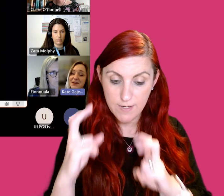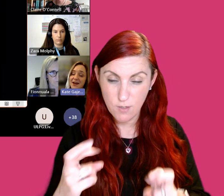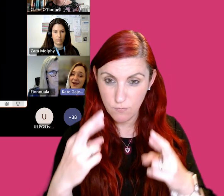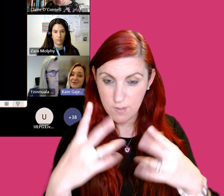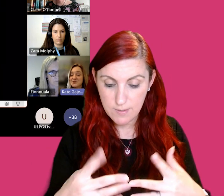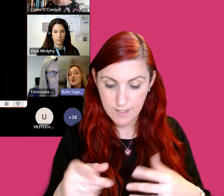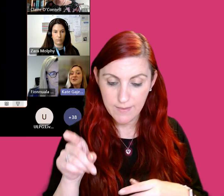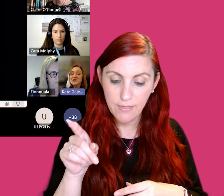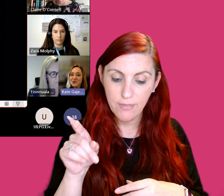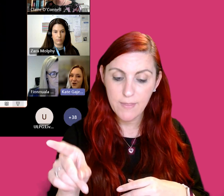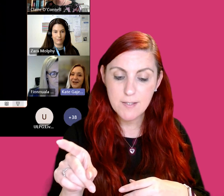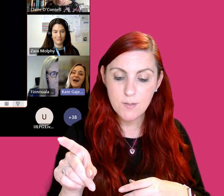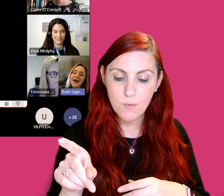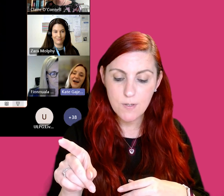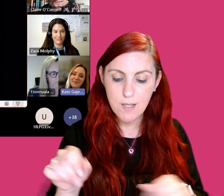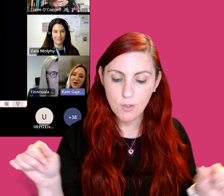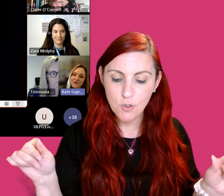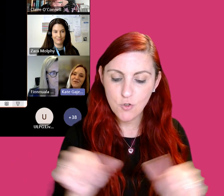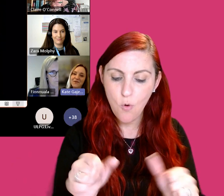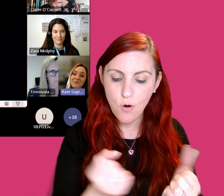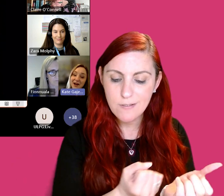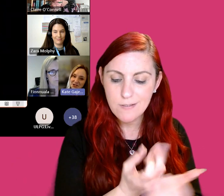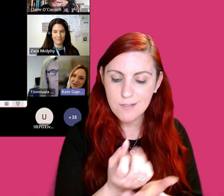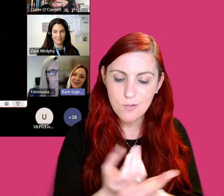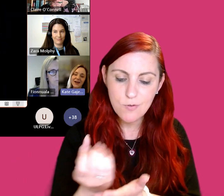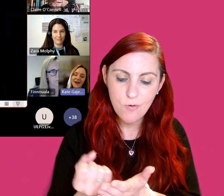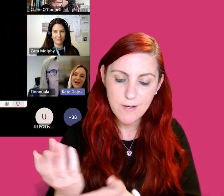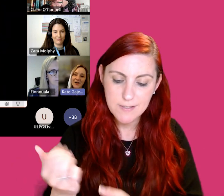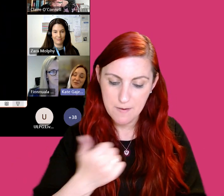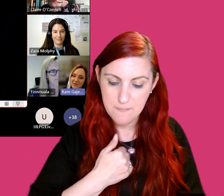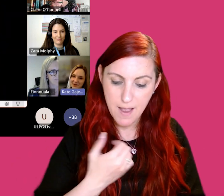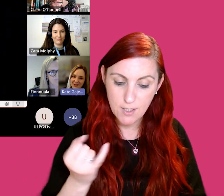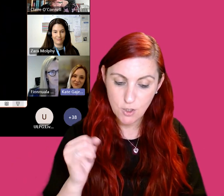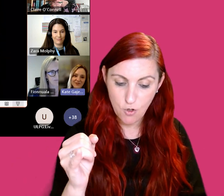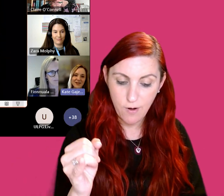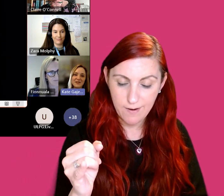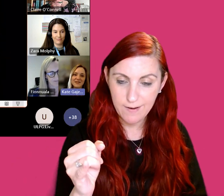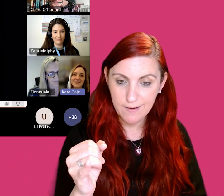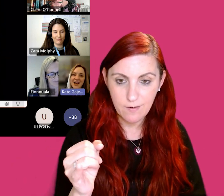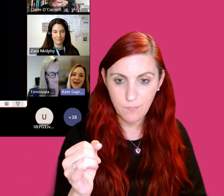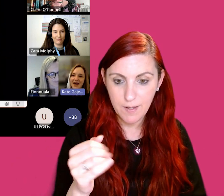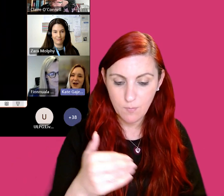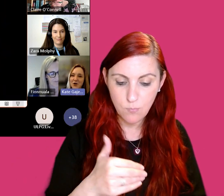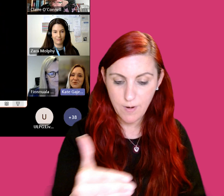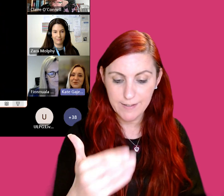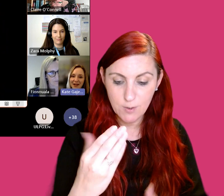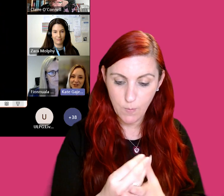will be a short story um of of of my journey uh of being pregnant with Diabetes I hope you don't mind